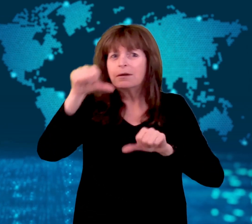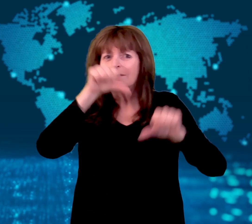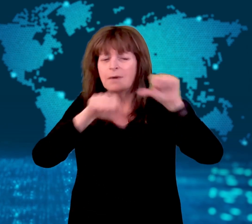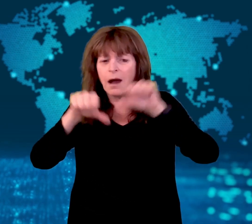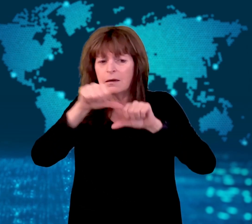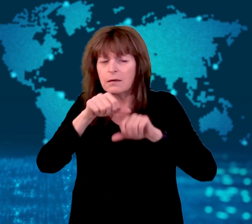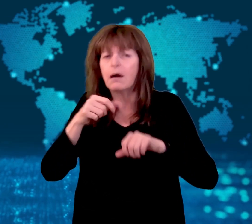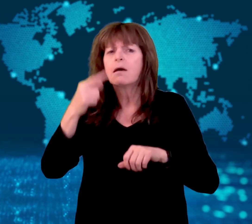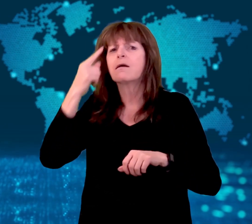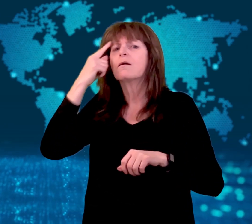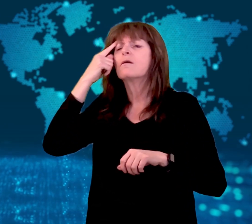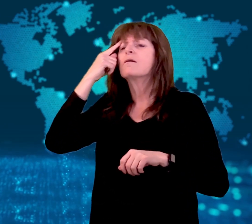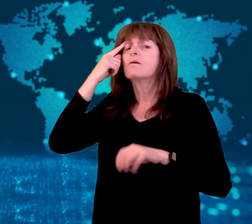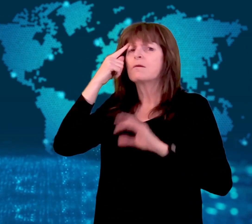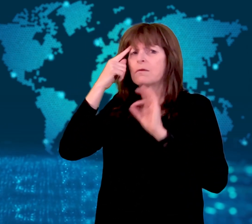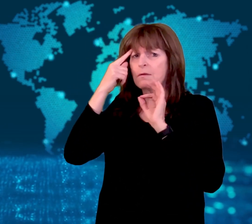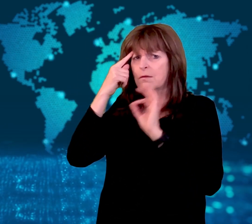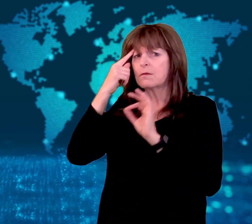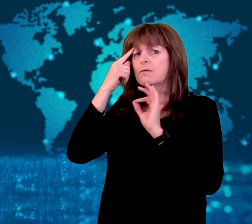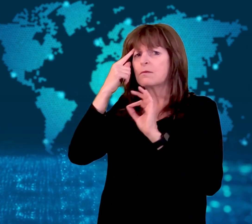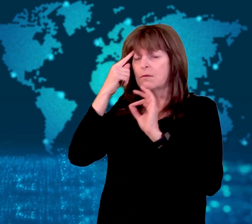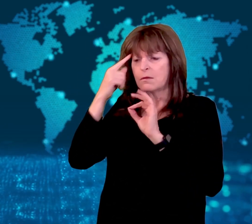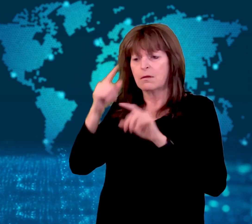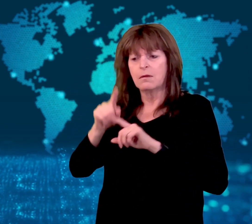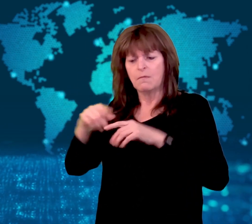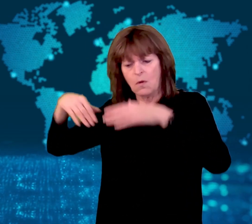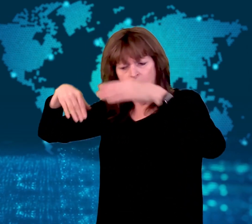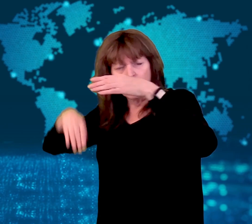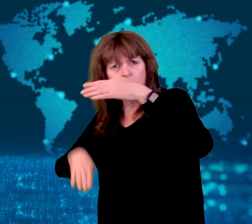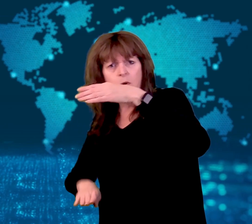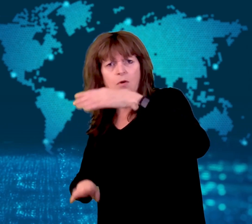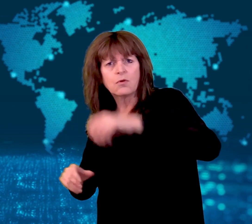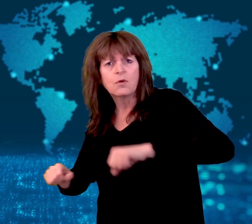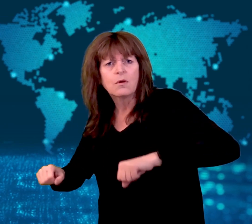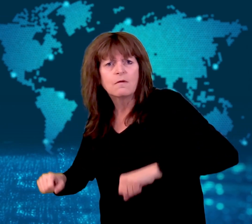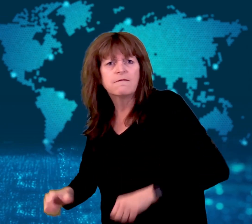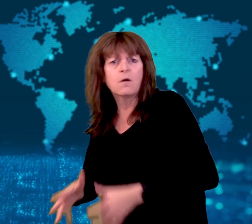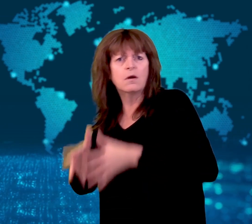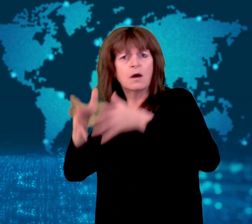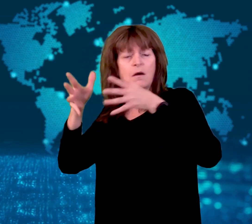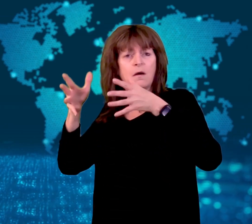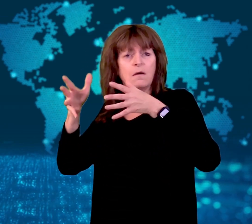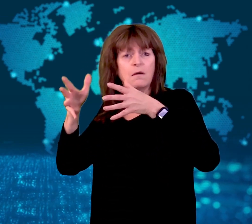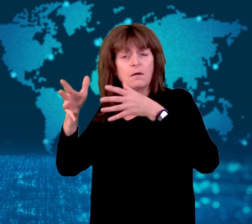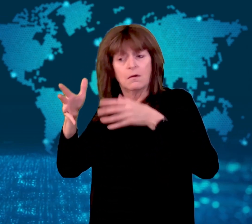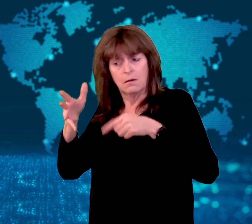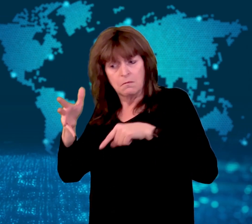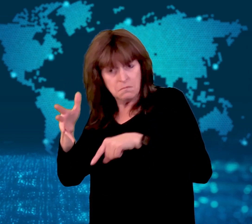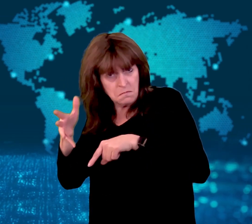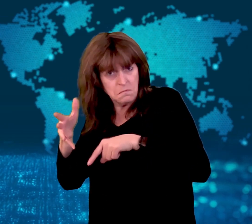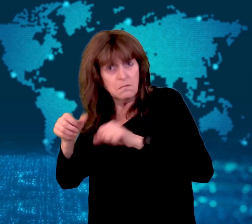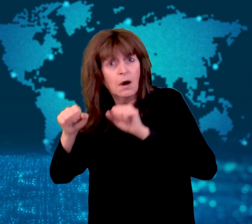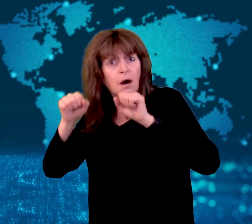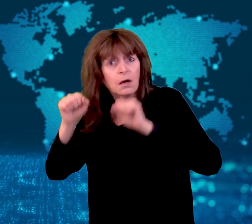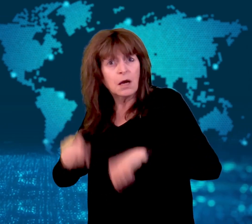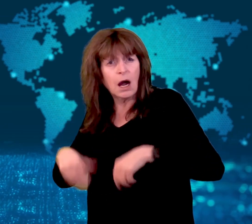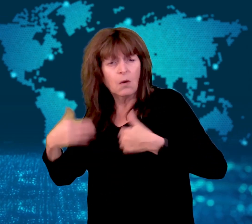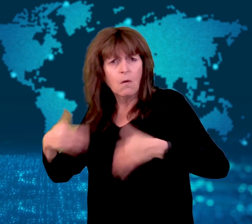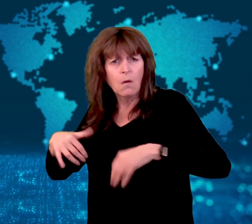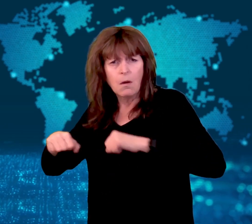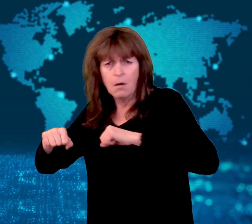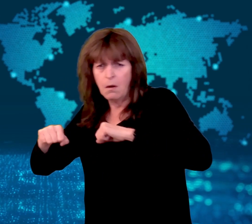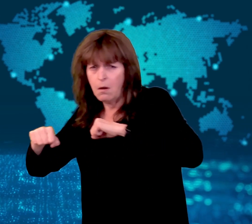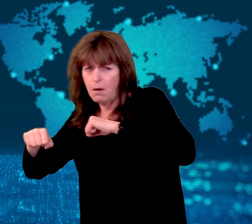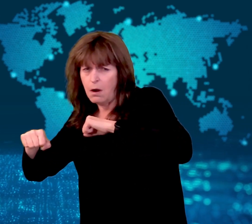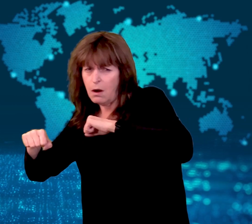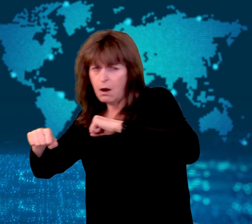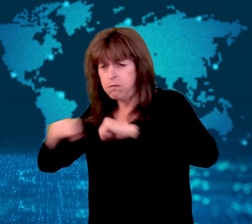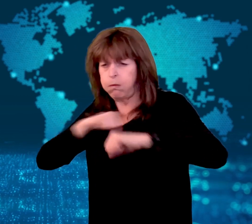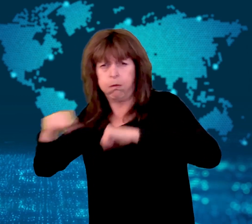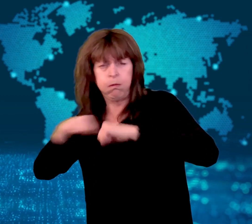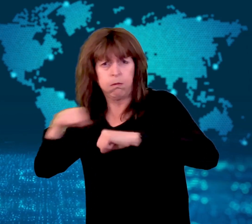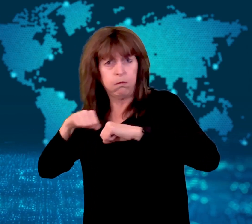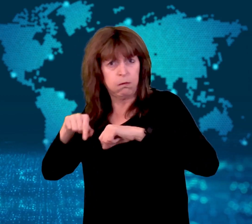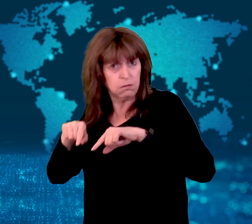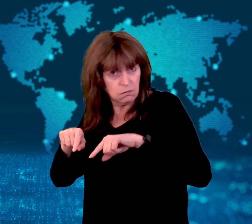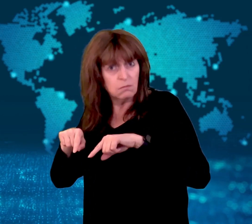volcanoes and if they could be deadly in their impact.